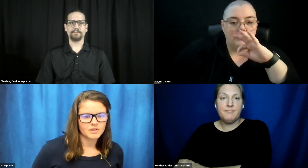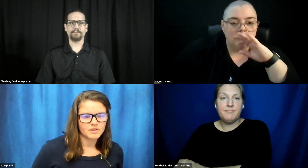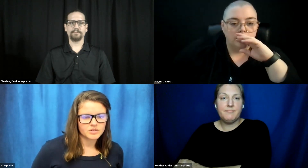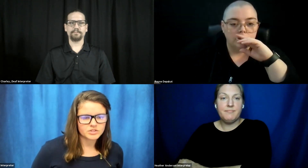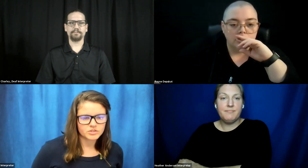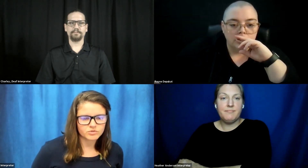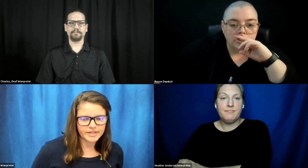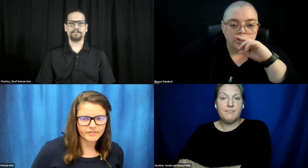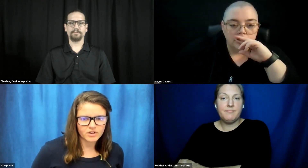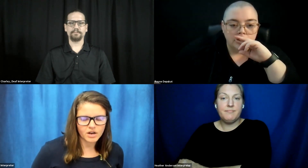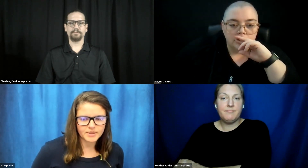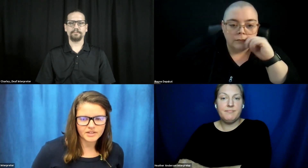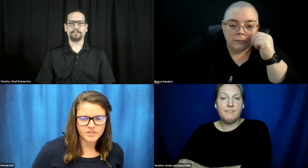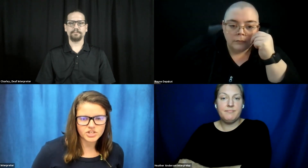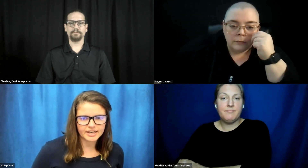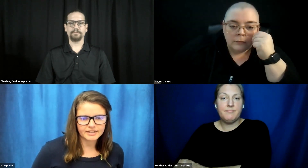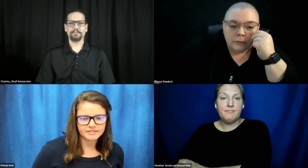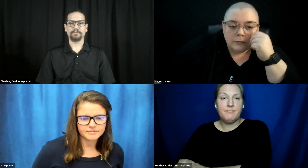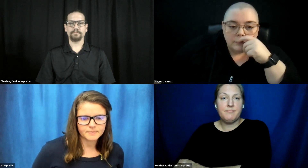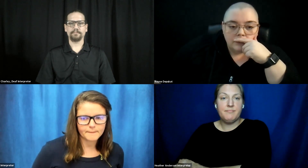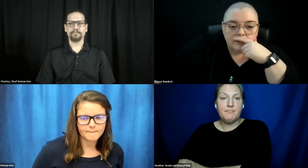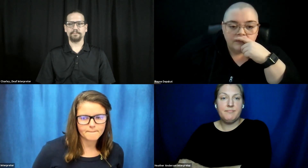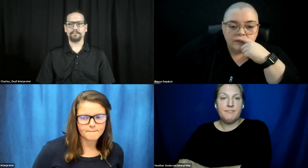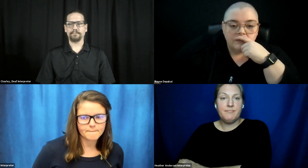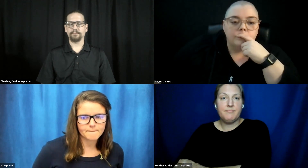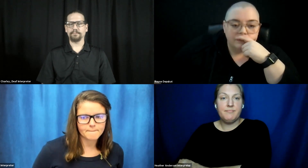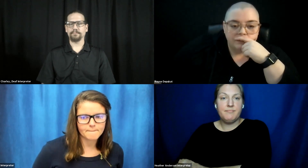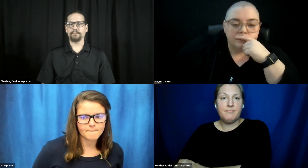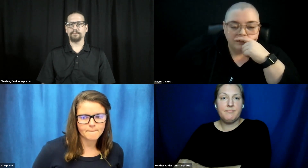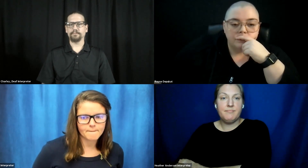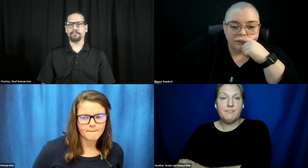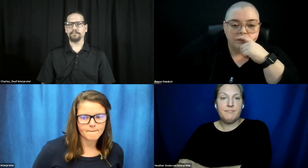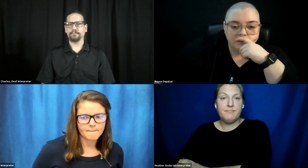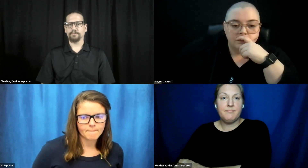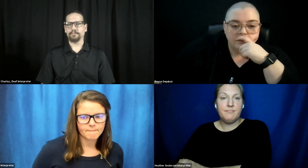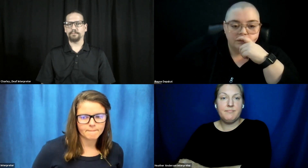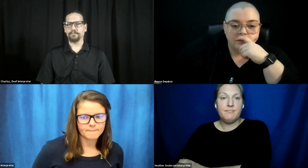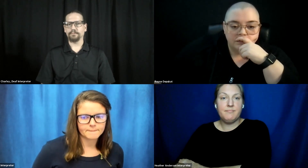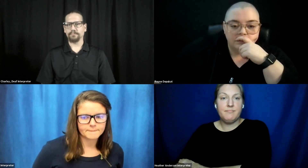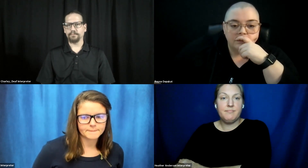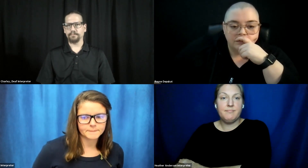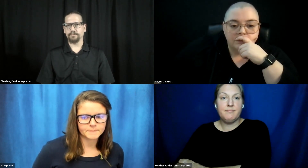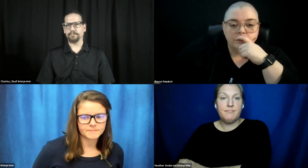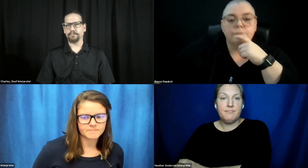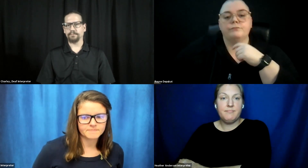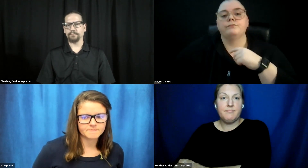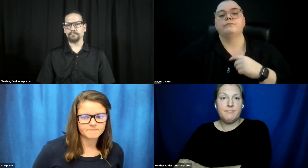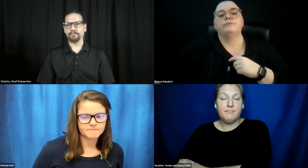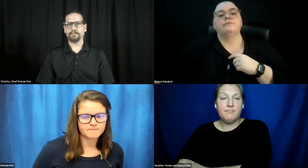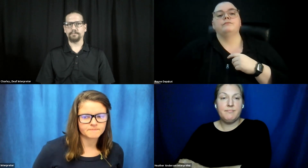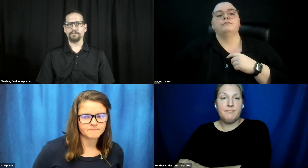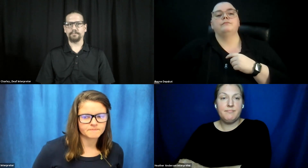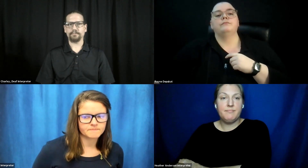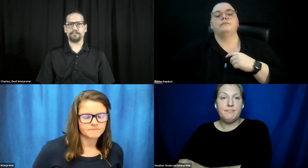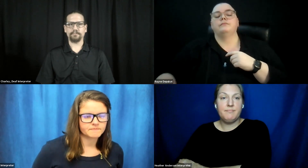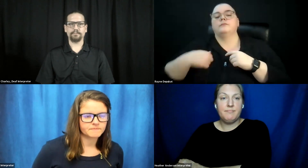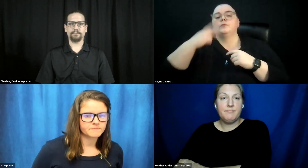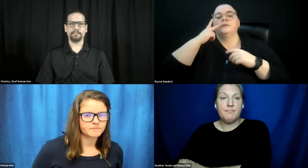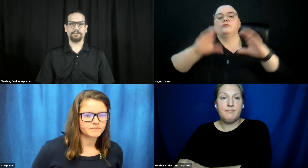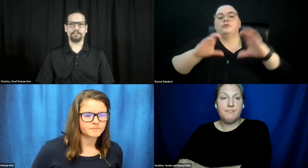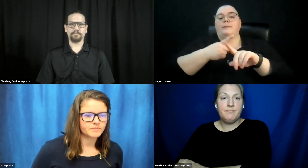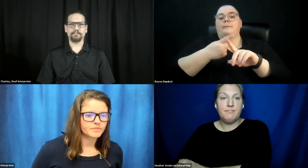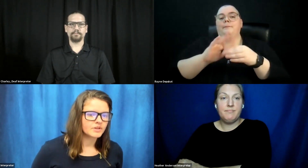just reading the comment in the chat.